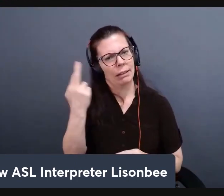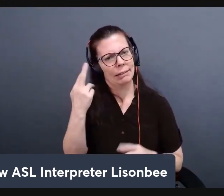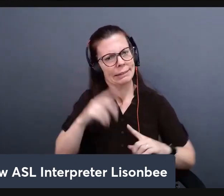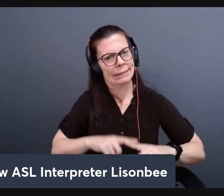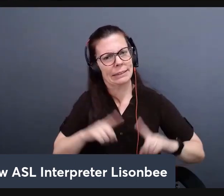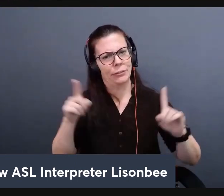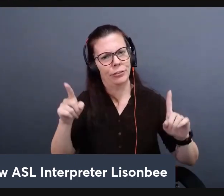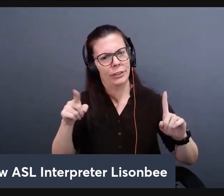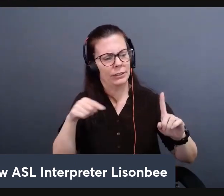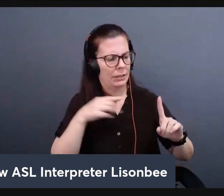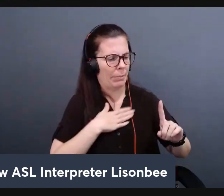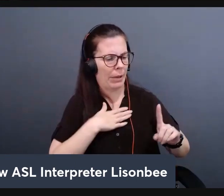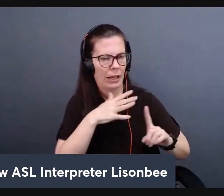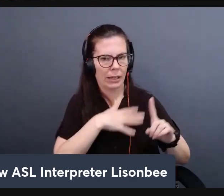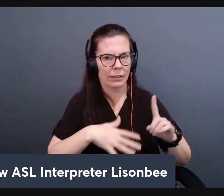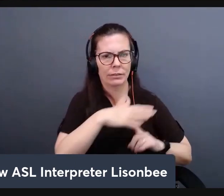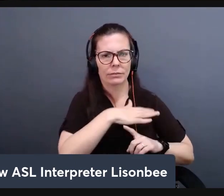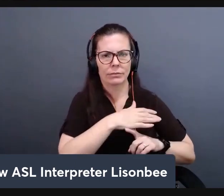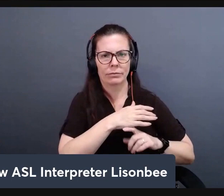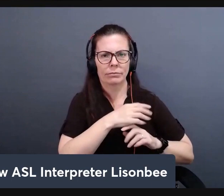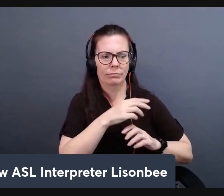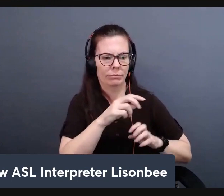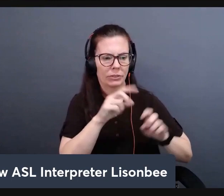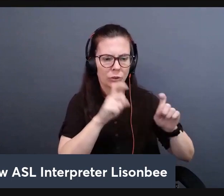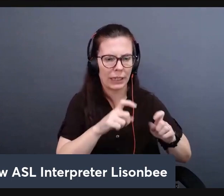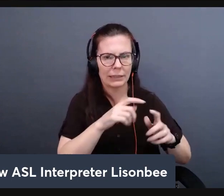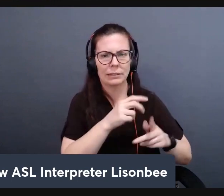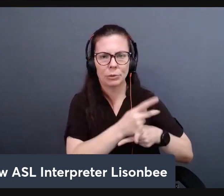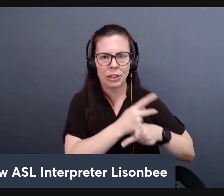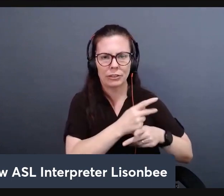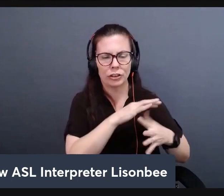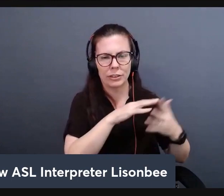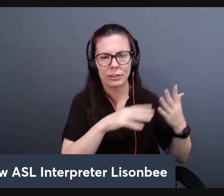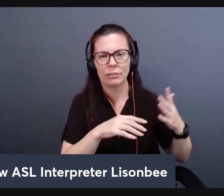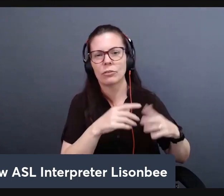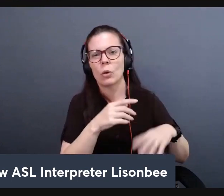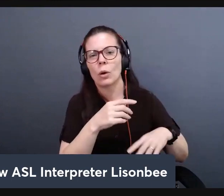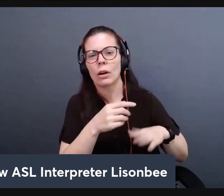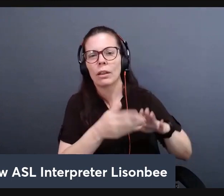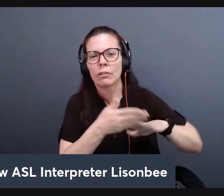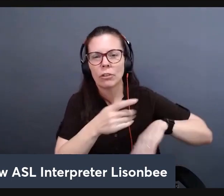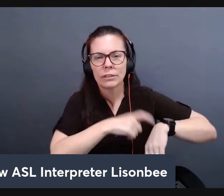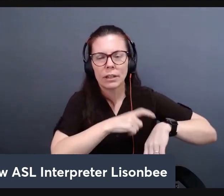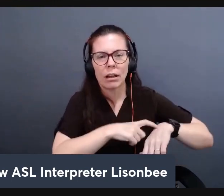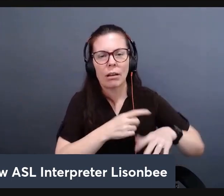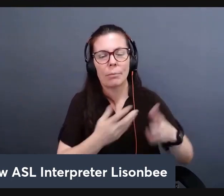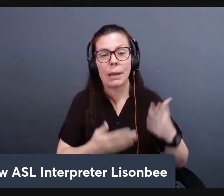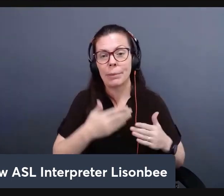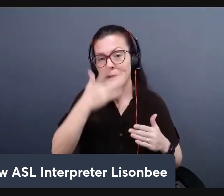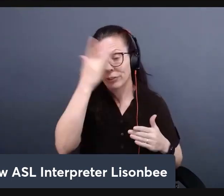between the environment on production, there's a different version of Node.js run time, or I forgot to install the latest packages